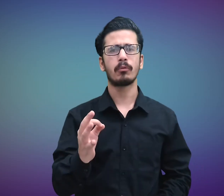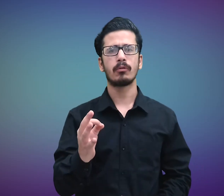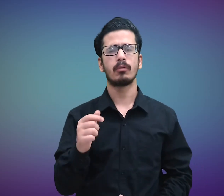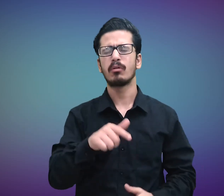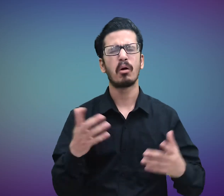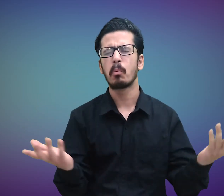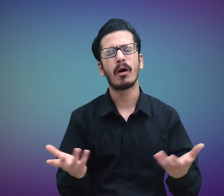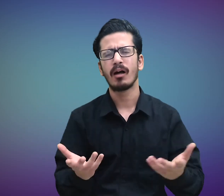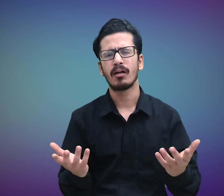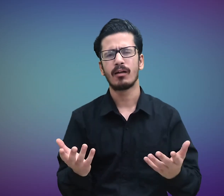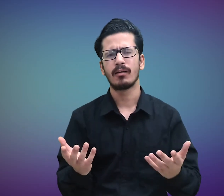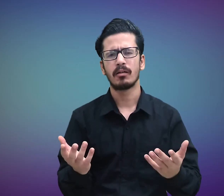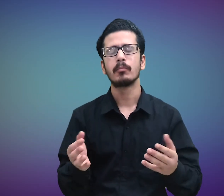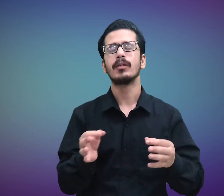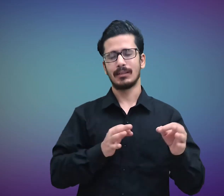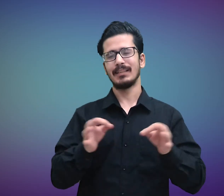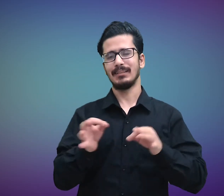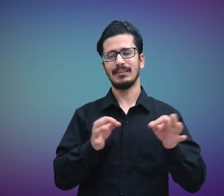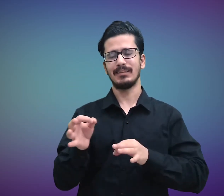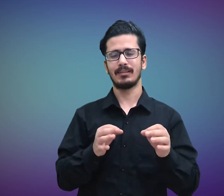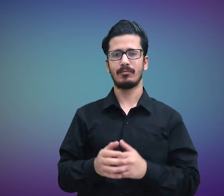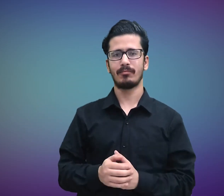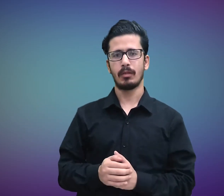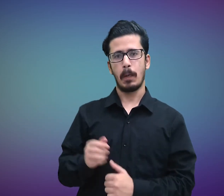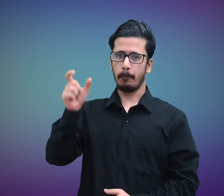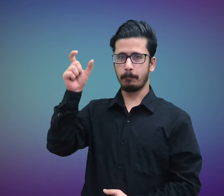But why is it so? Let me explain that to you.